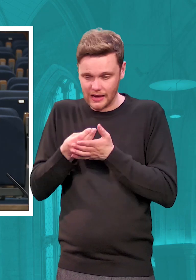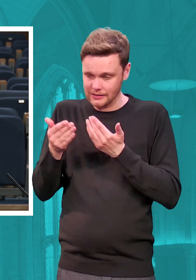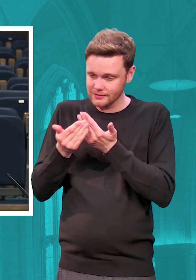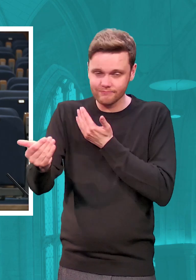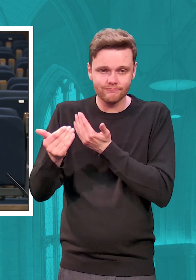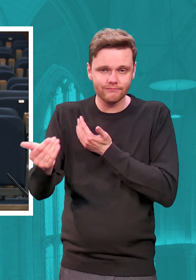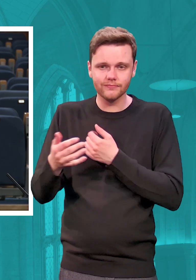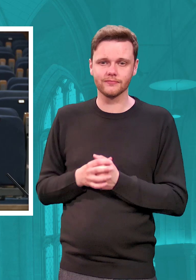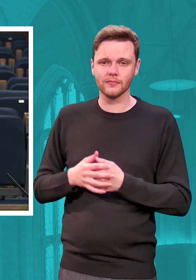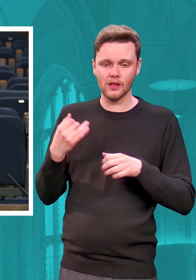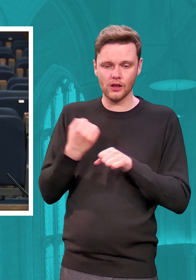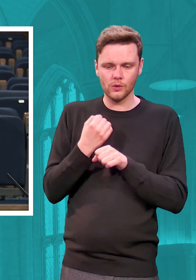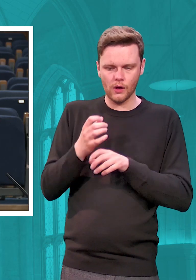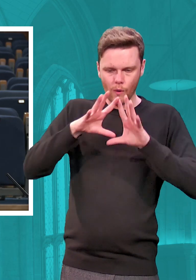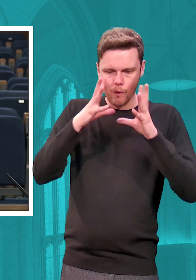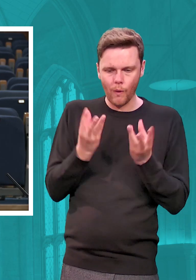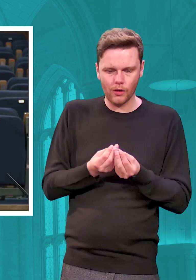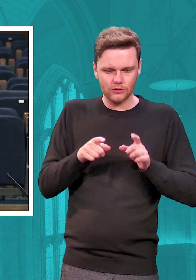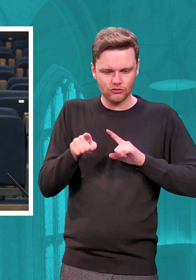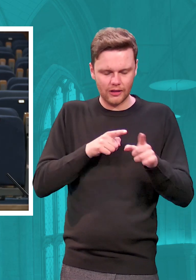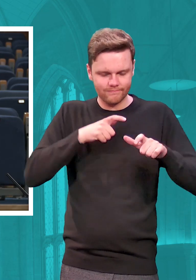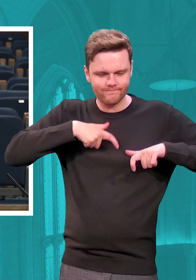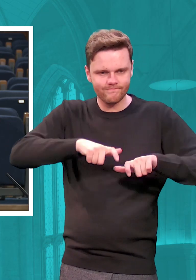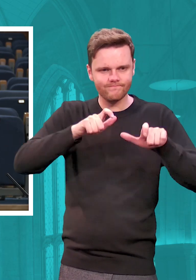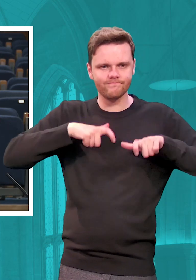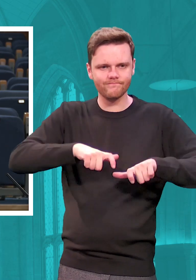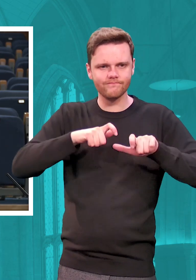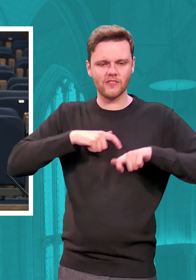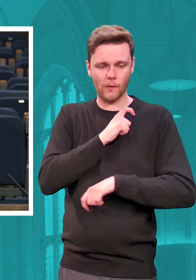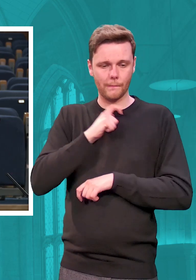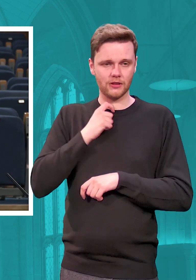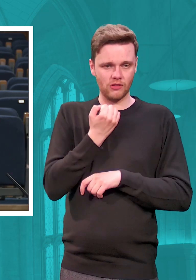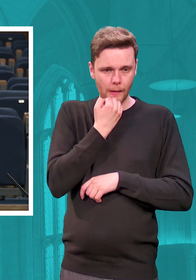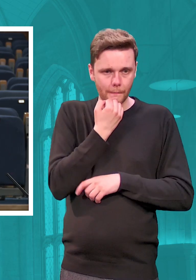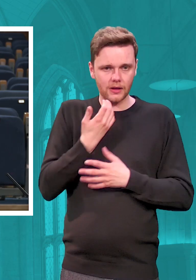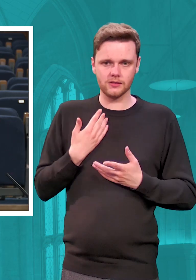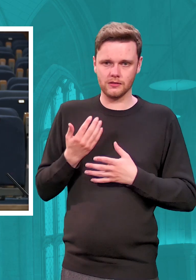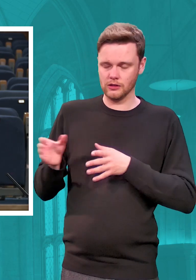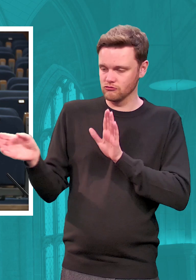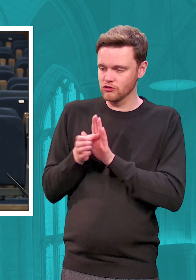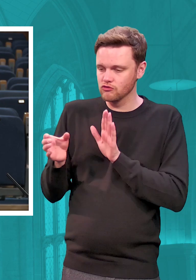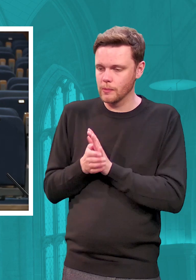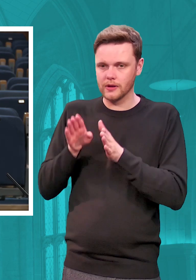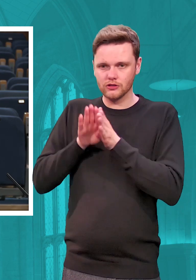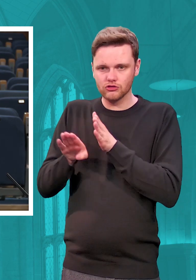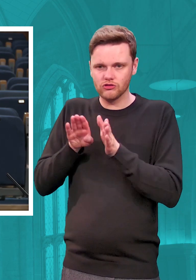doing all that we can to maintain ministry numbers including recruitment and training for the new forms of leadership that the Church needs.